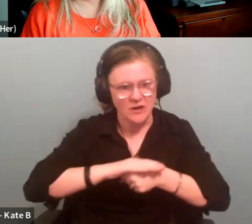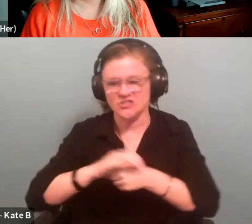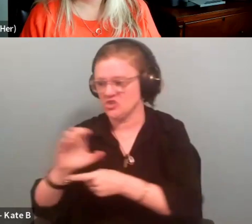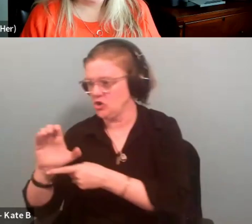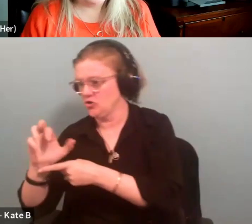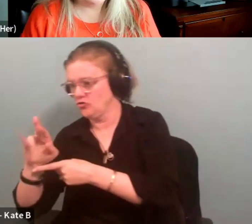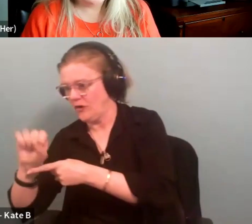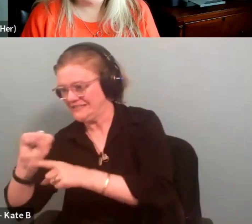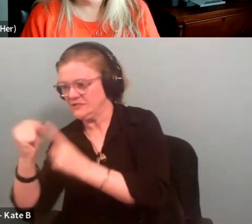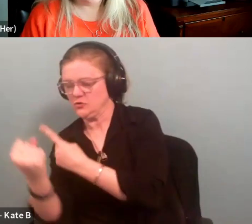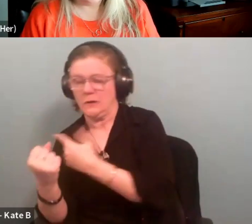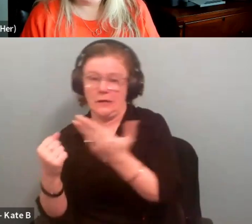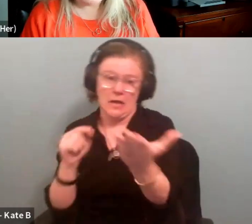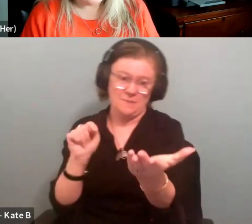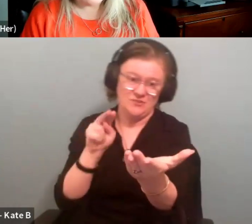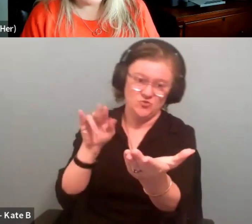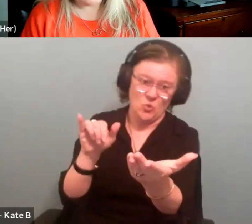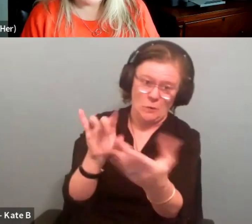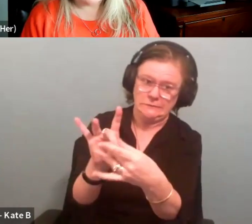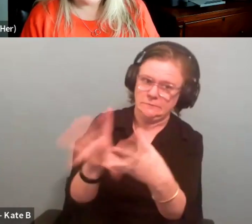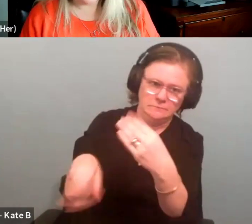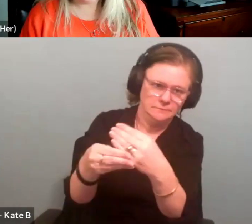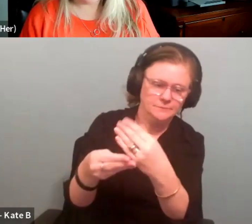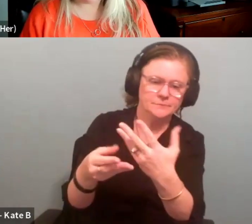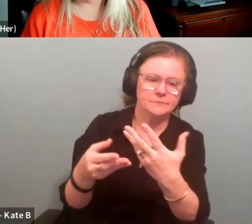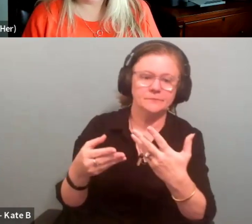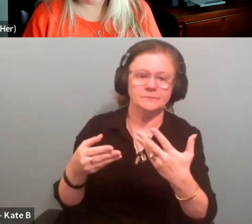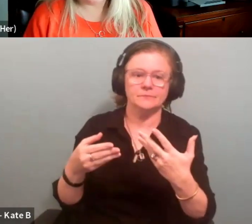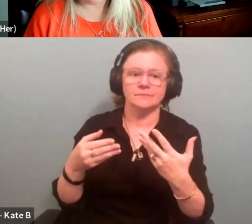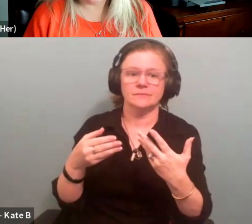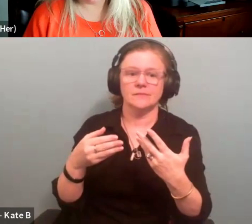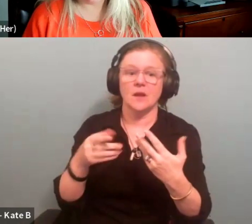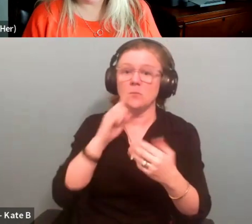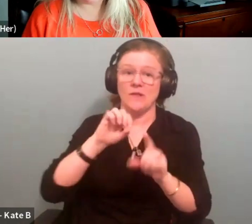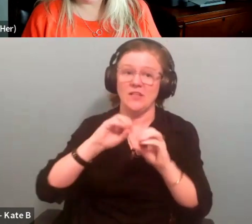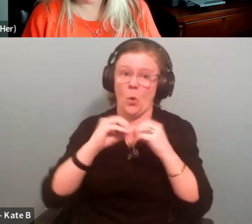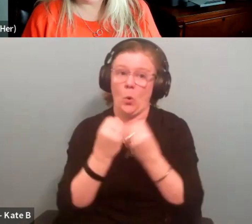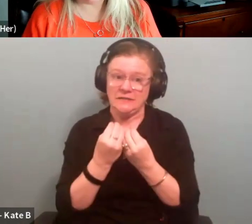mean, I don't matter to me, you can you jump in as well. But the climate and culture of the organization that it sits, I